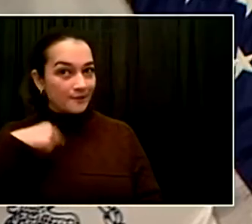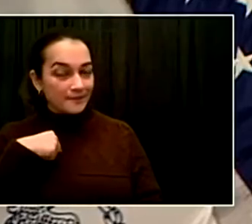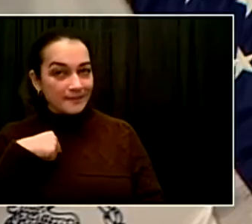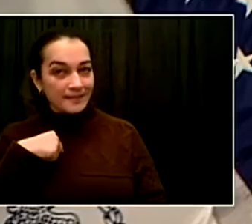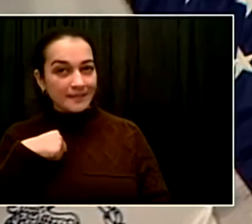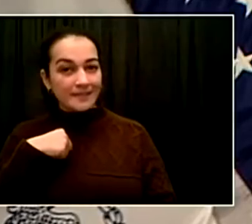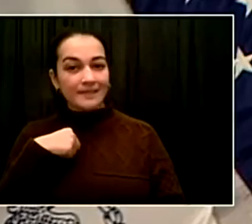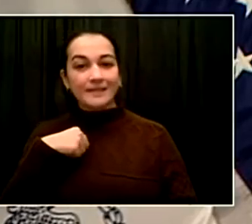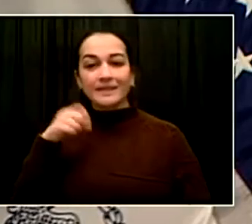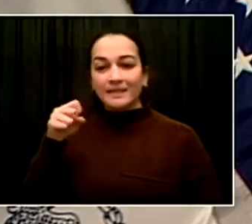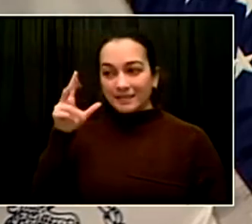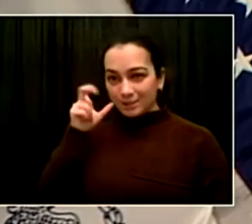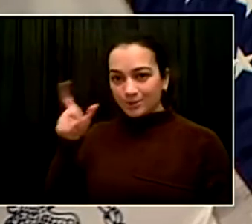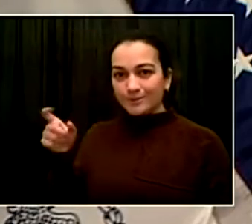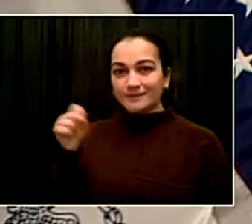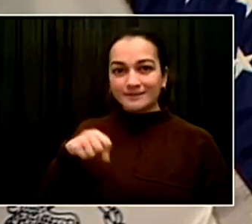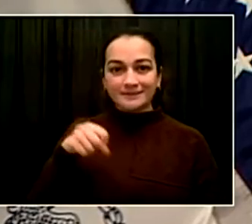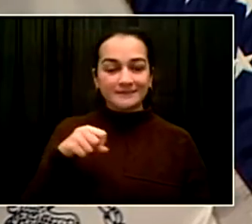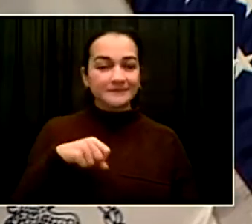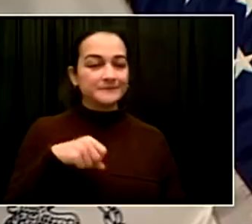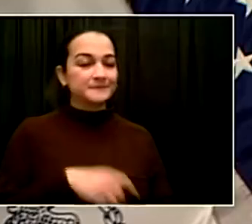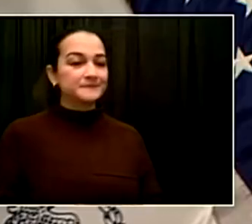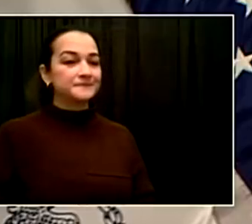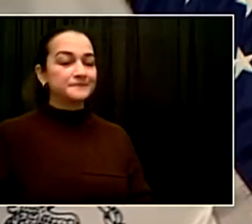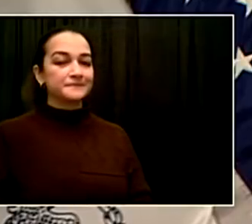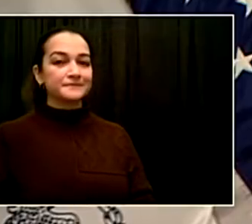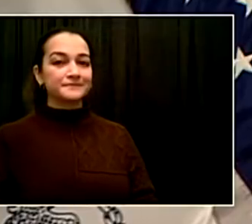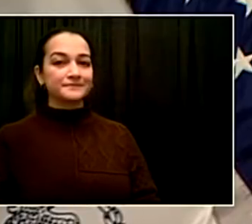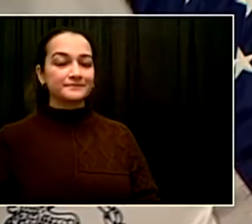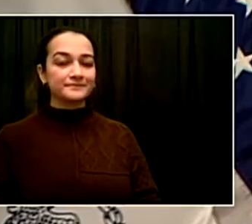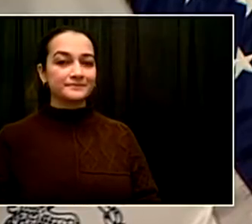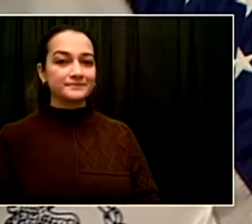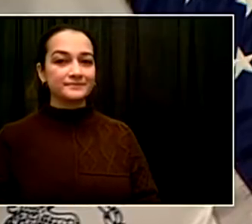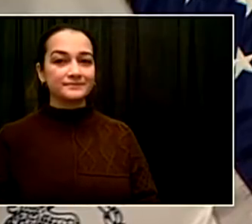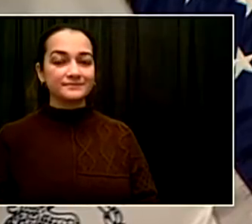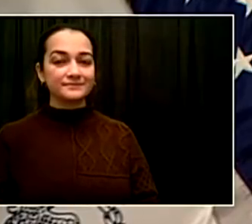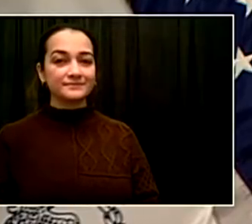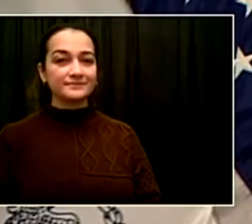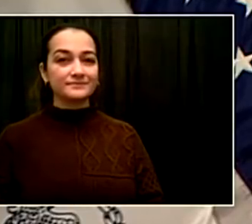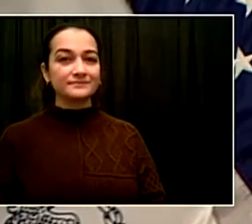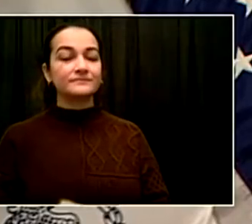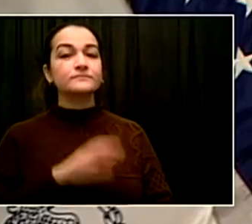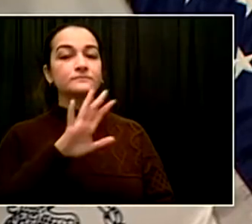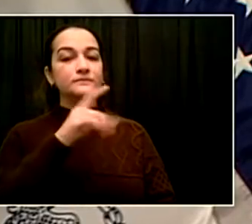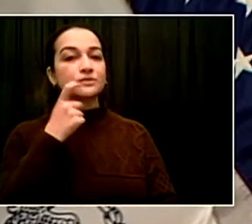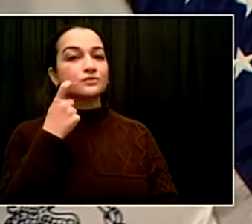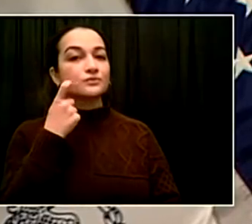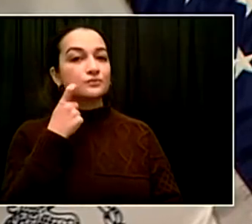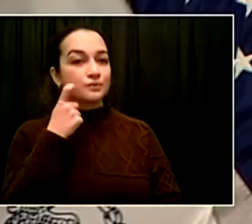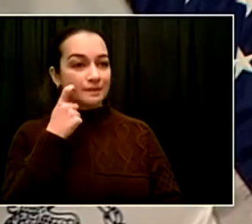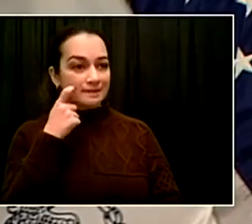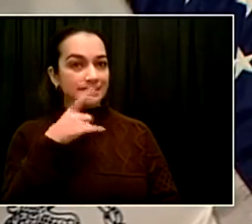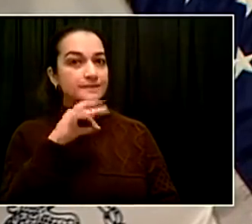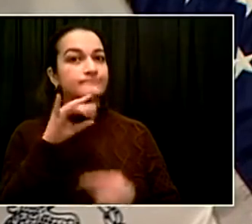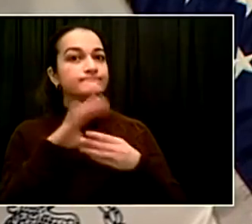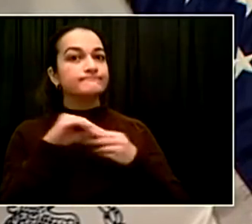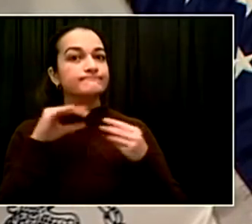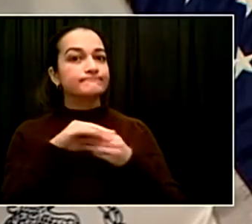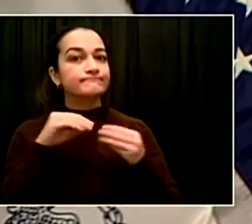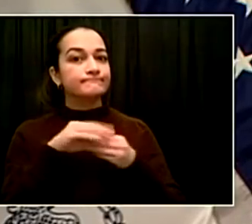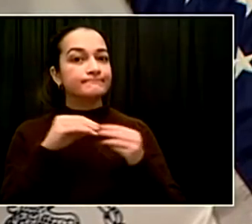EVERY DAY IS A BLESSING.